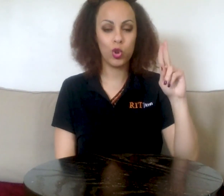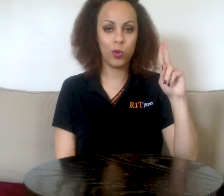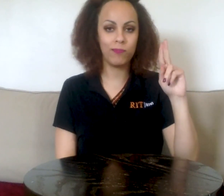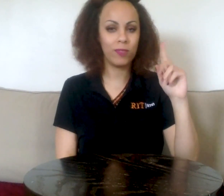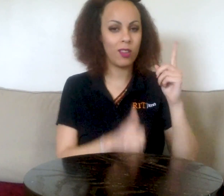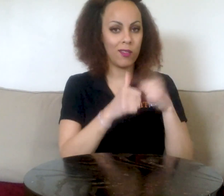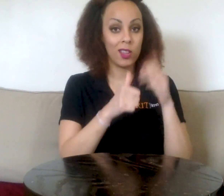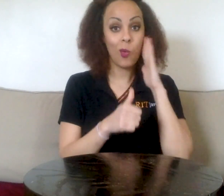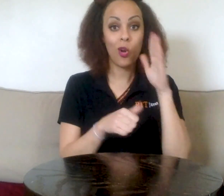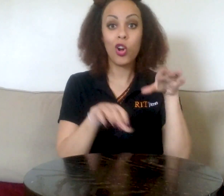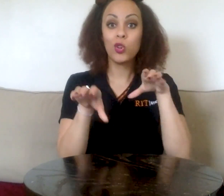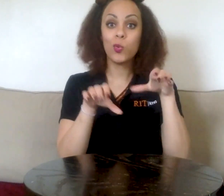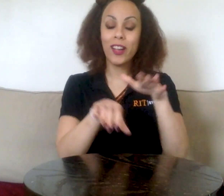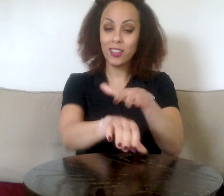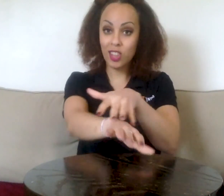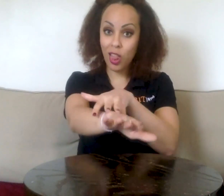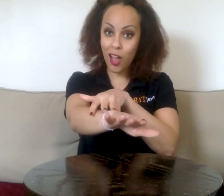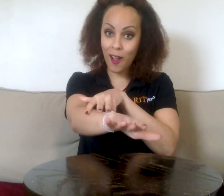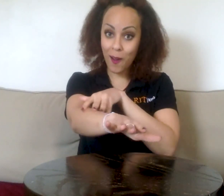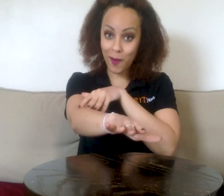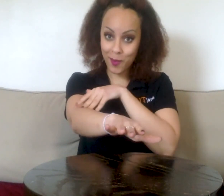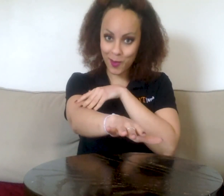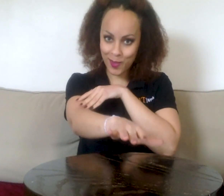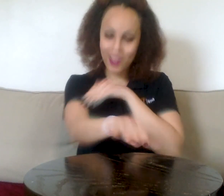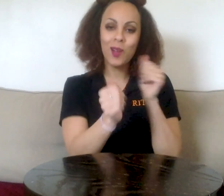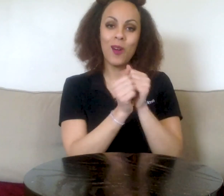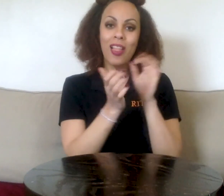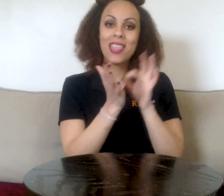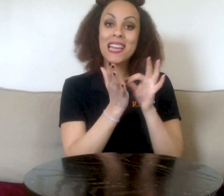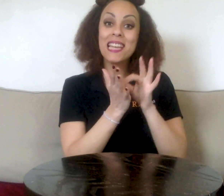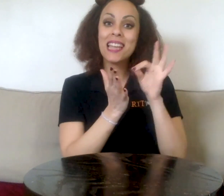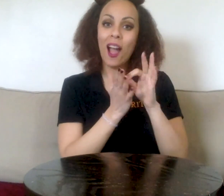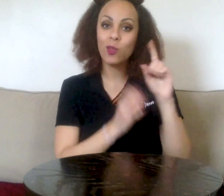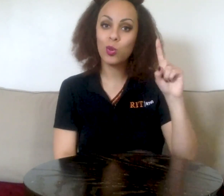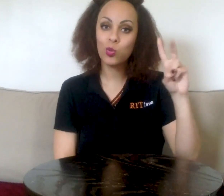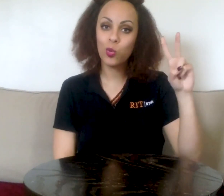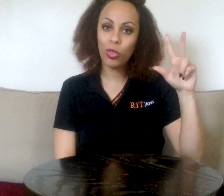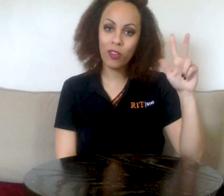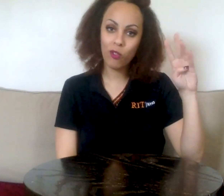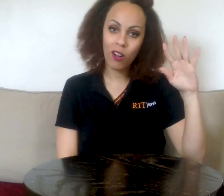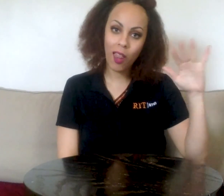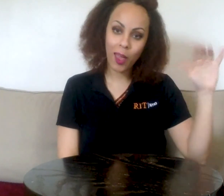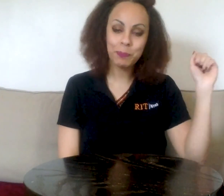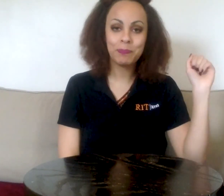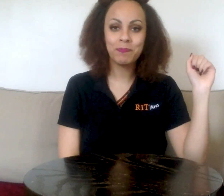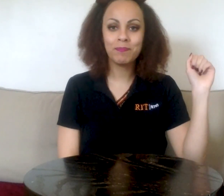First I will do it slow, with the full counts one two three four, etc.